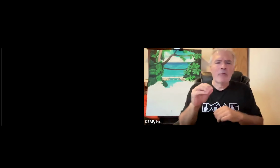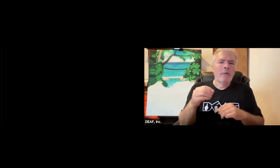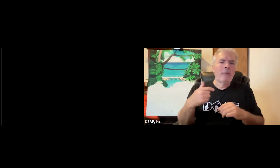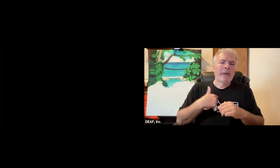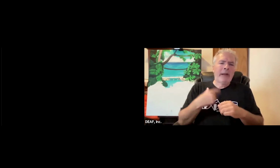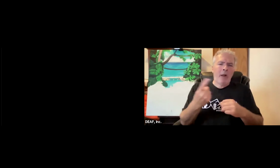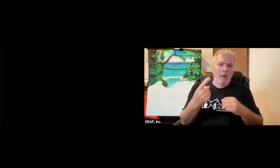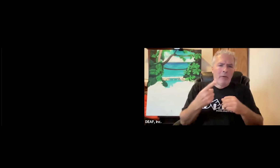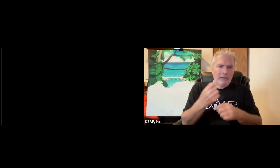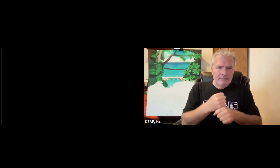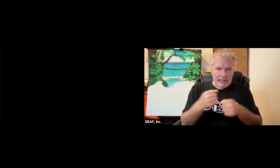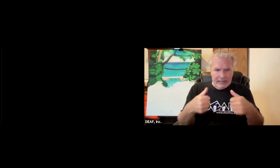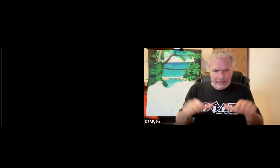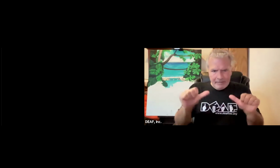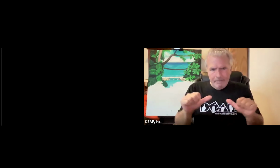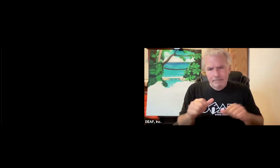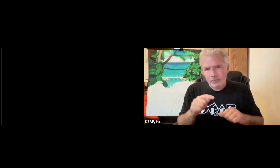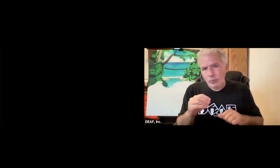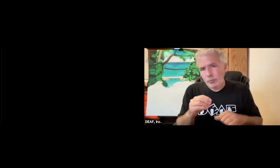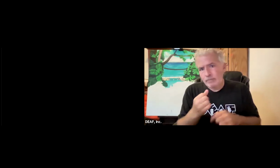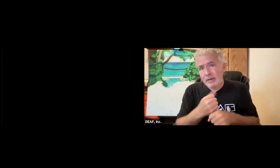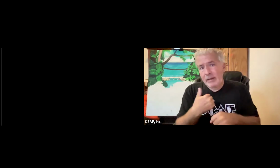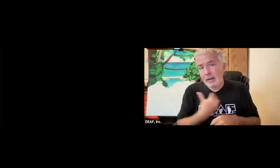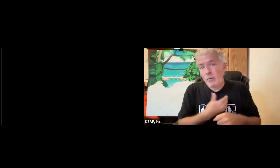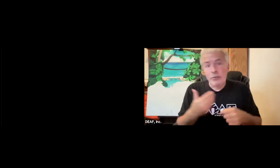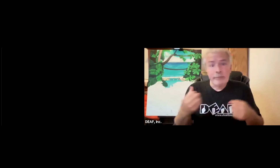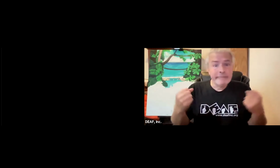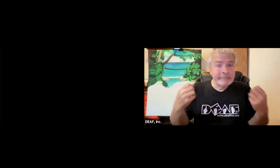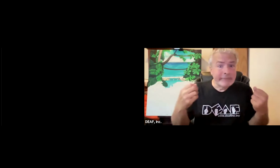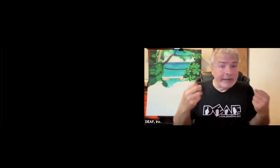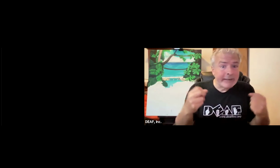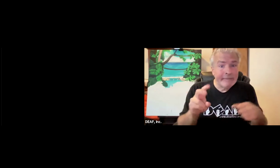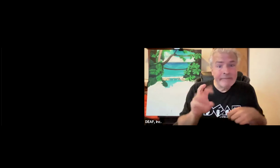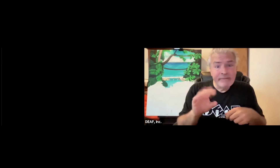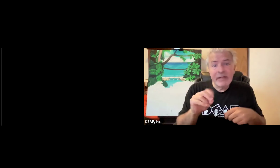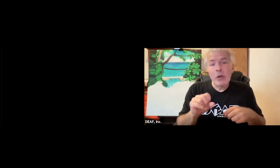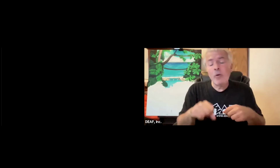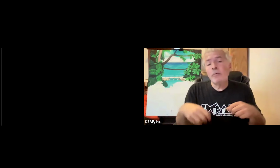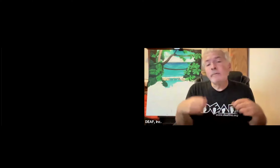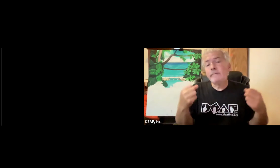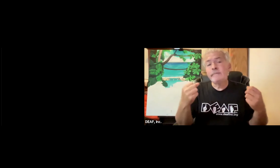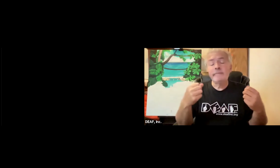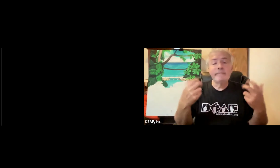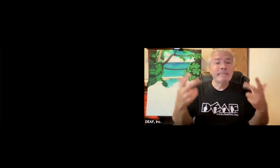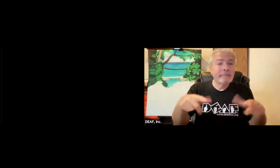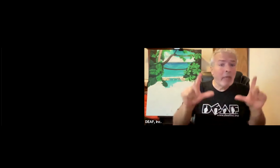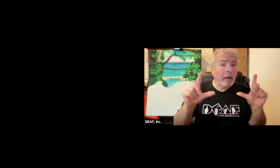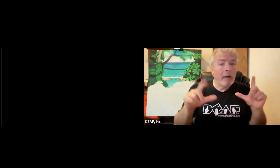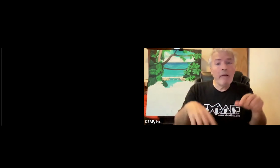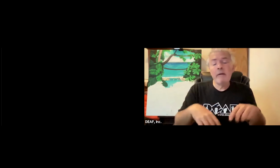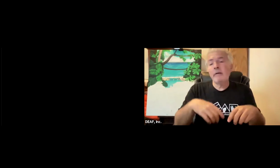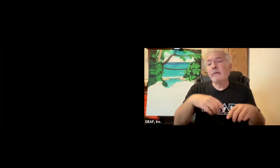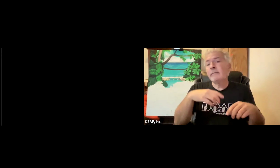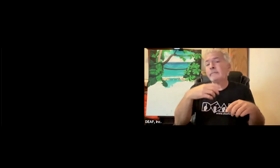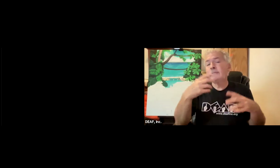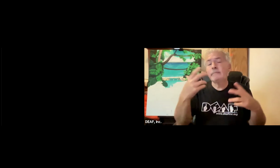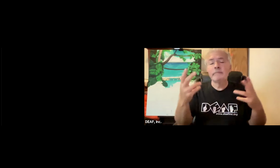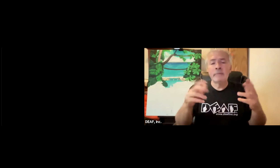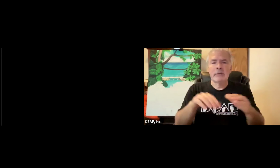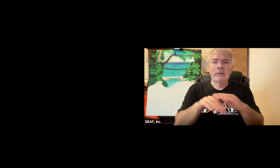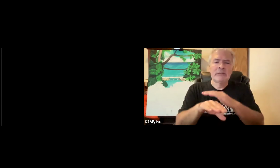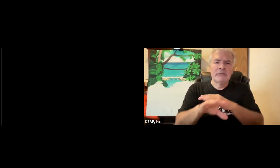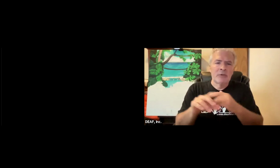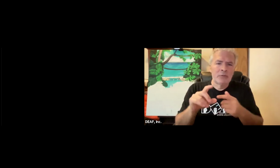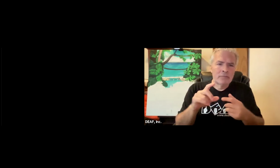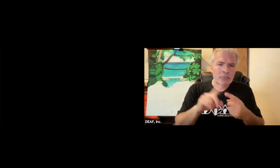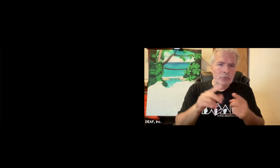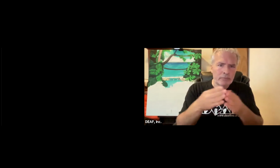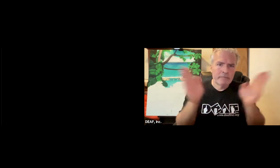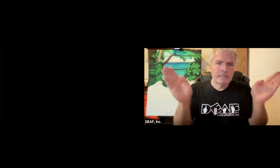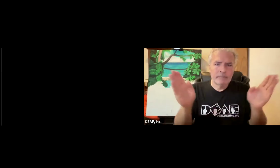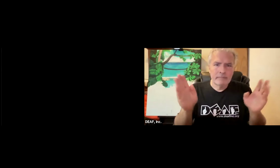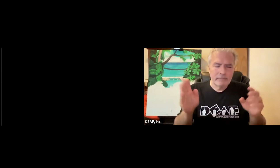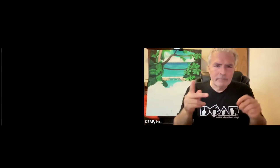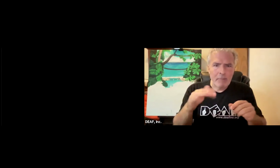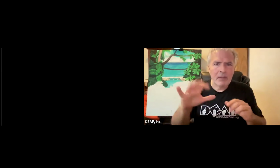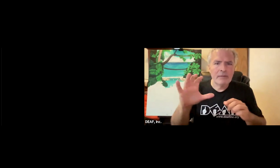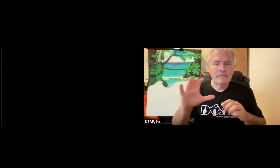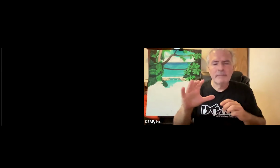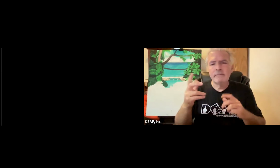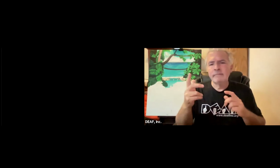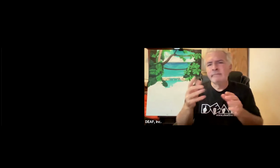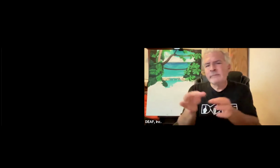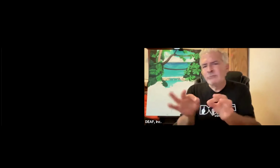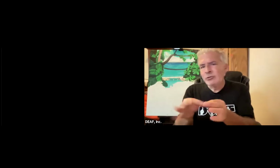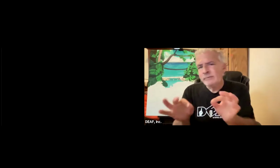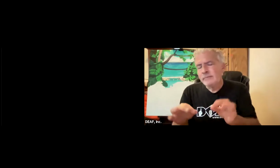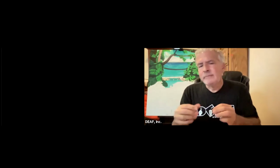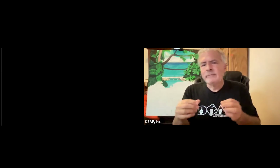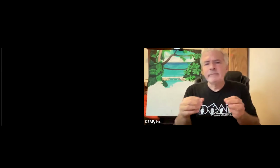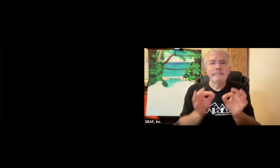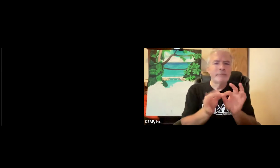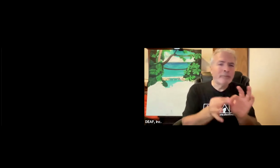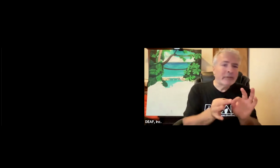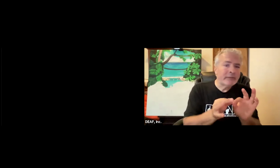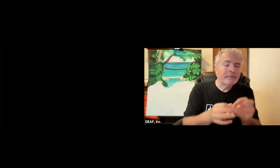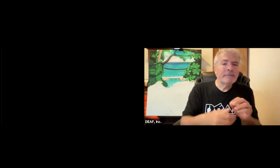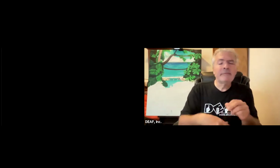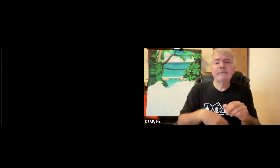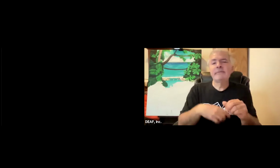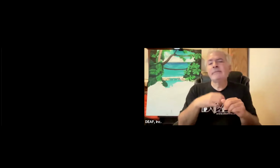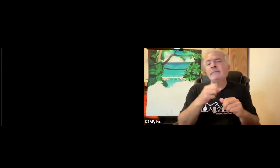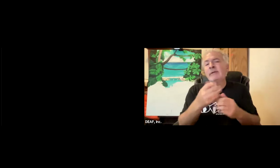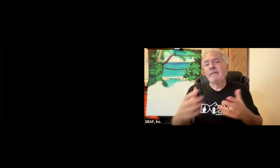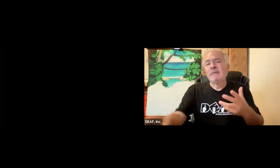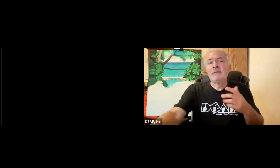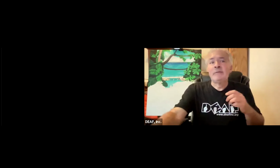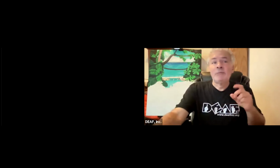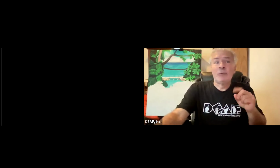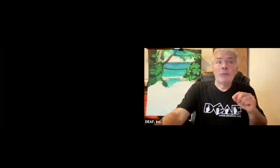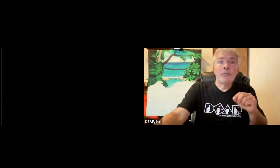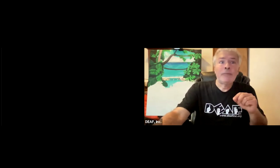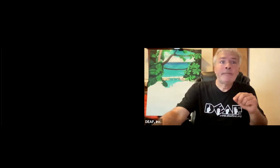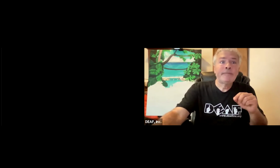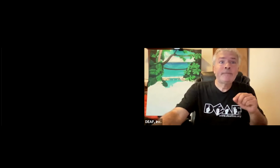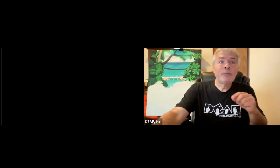So I always make an attempt to make our signed videos and vlogs accessible to the public. Including captioning, interpreting, everything.